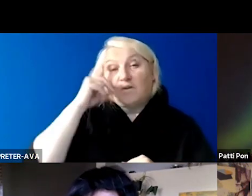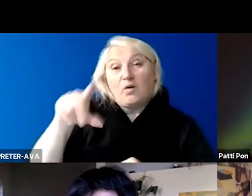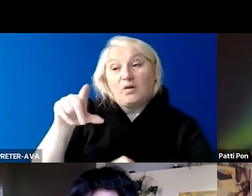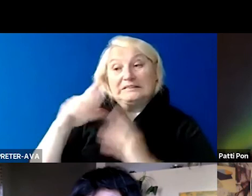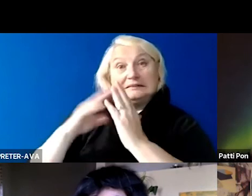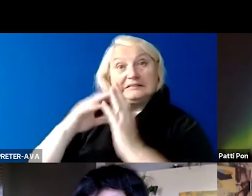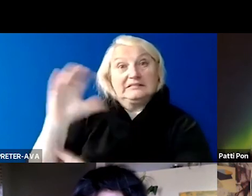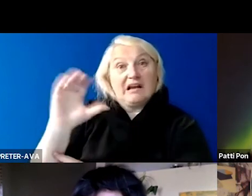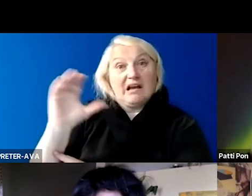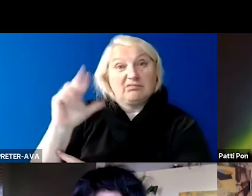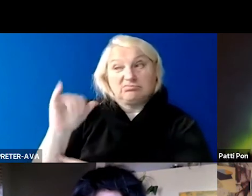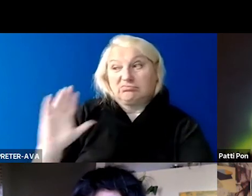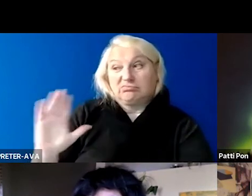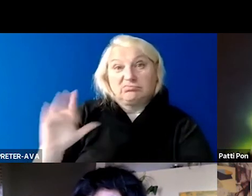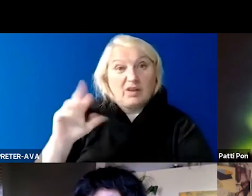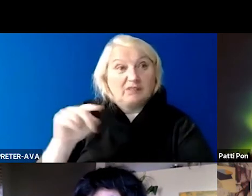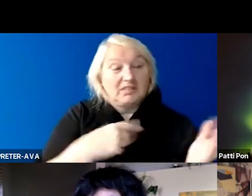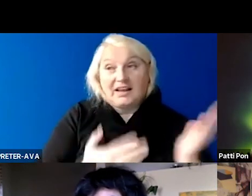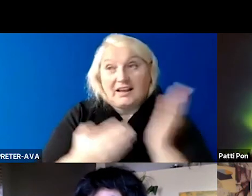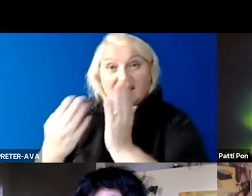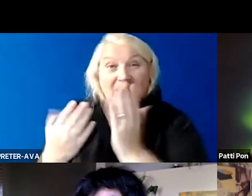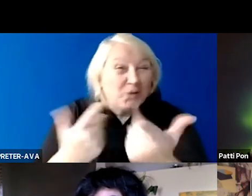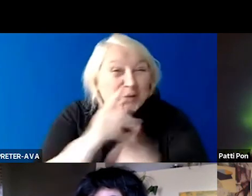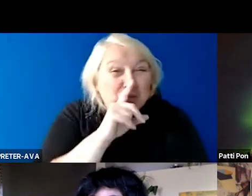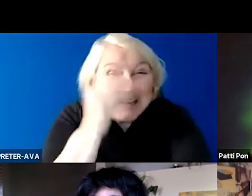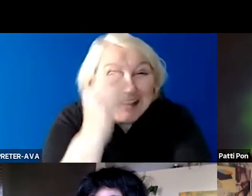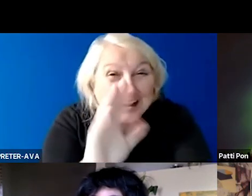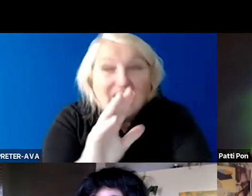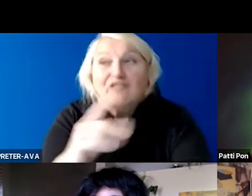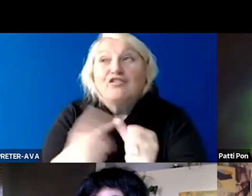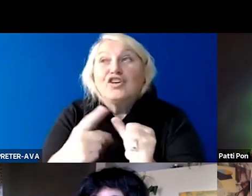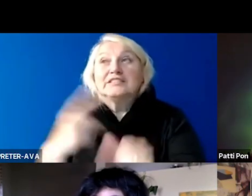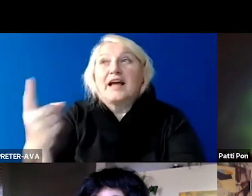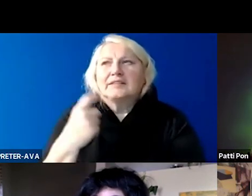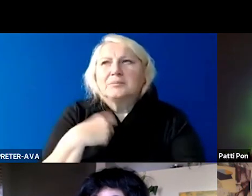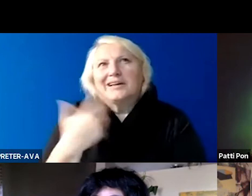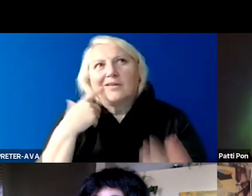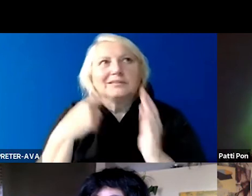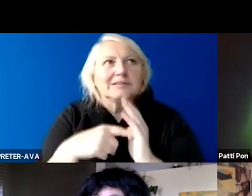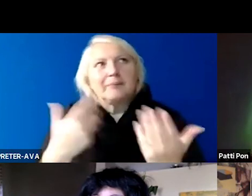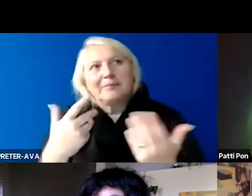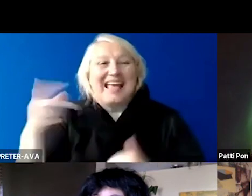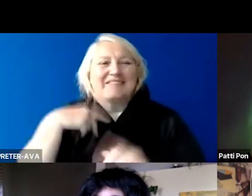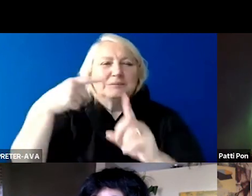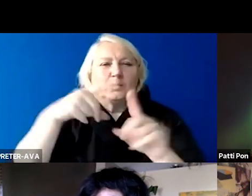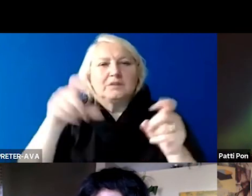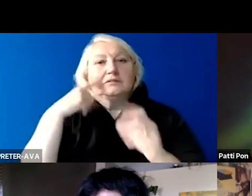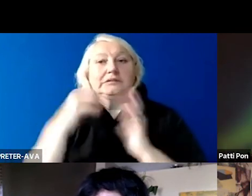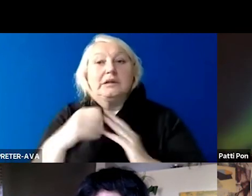like specifically The City of Calgary asked for how is this going to impact policy. Like there's specific questions in which like a grant is framed,